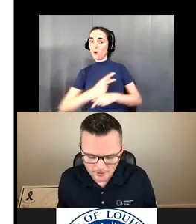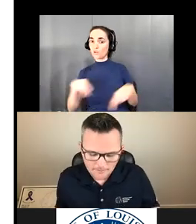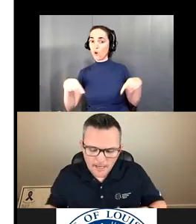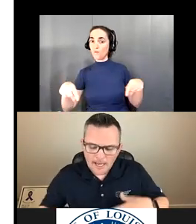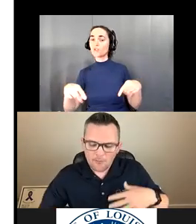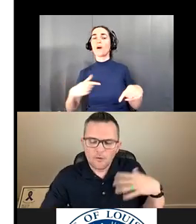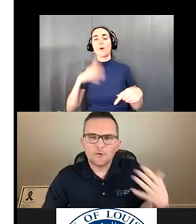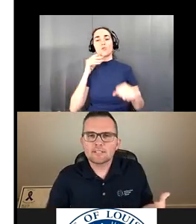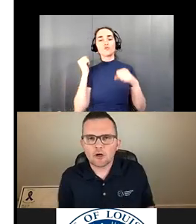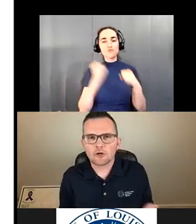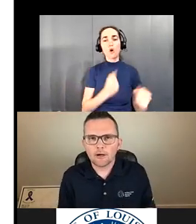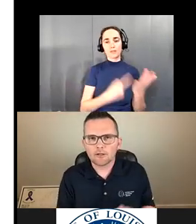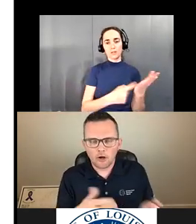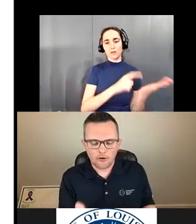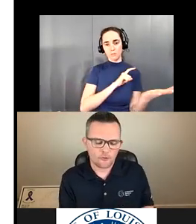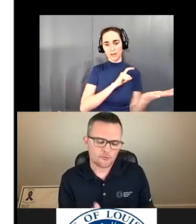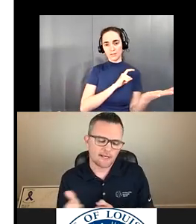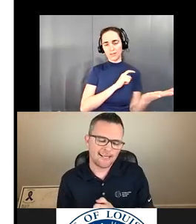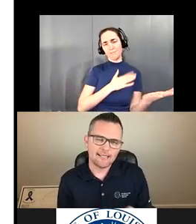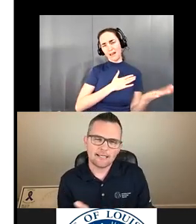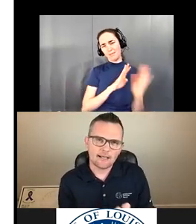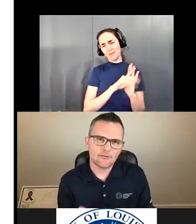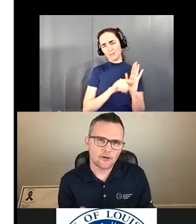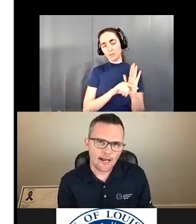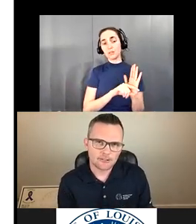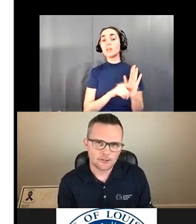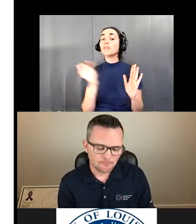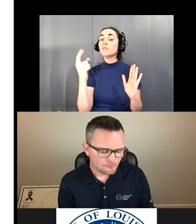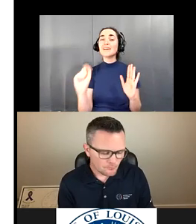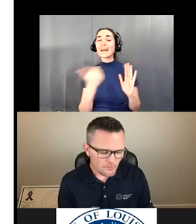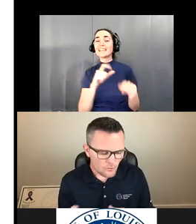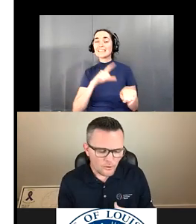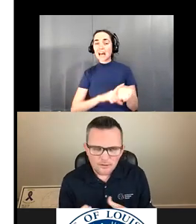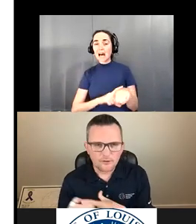15:38:41 And when we talk about law enforcement in any kind of interaction. Really with a